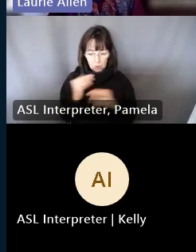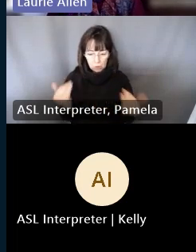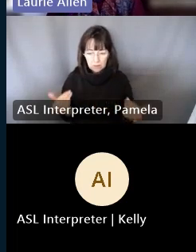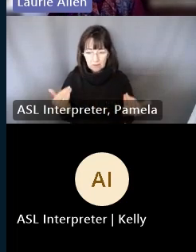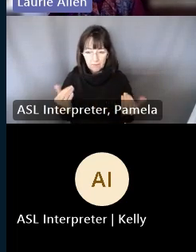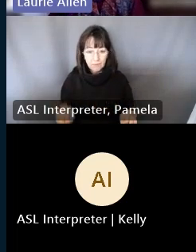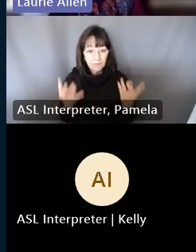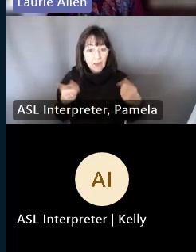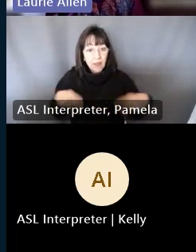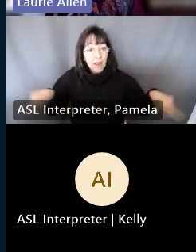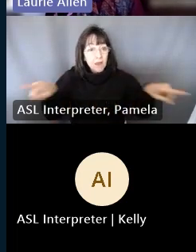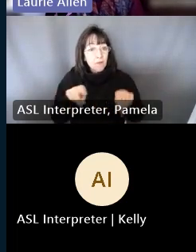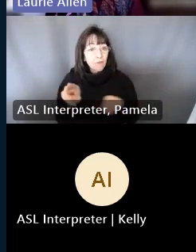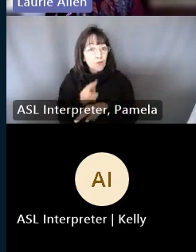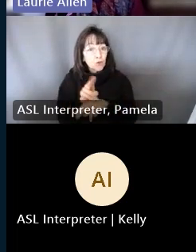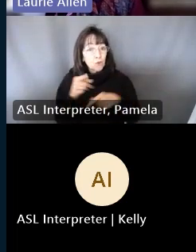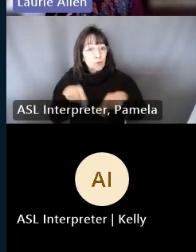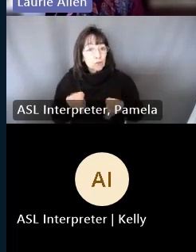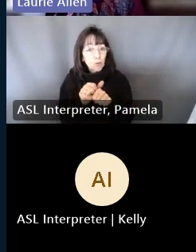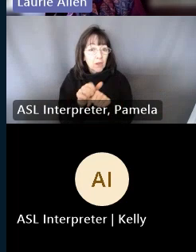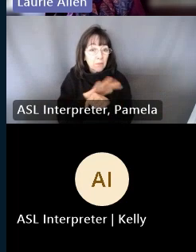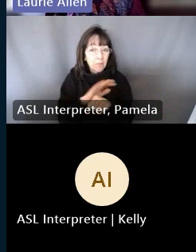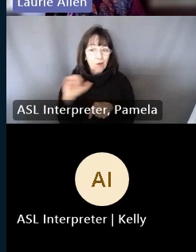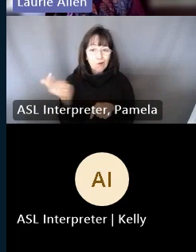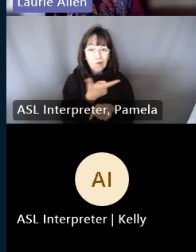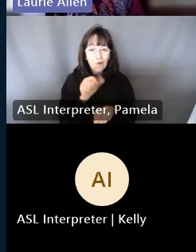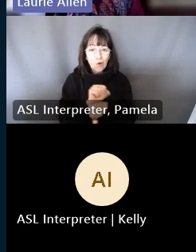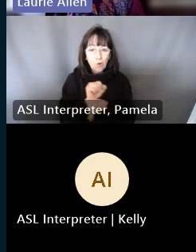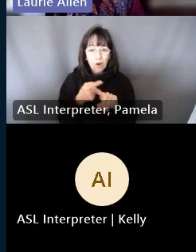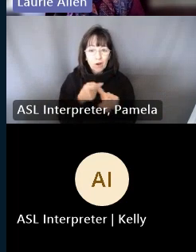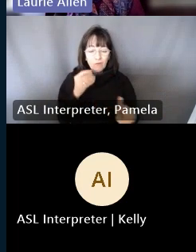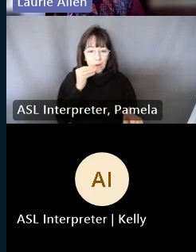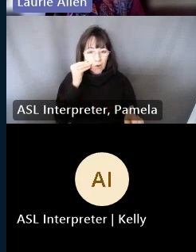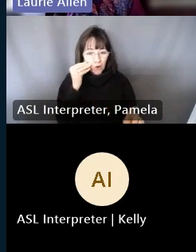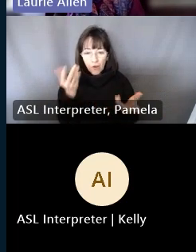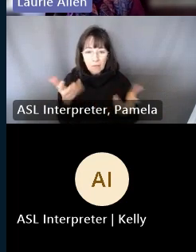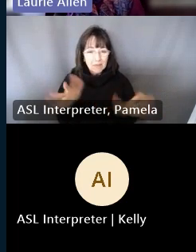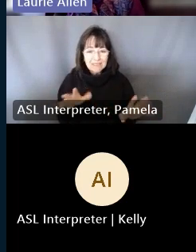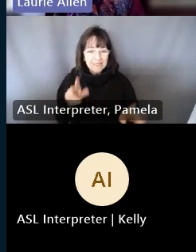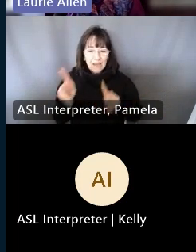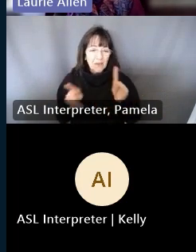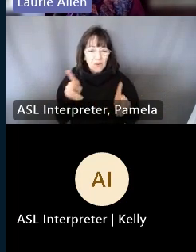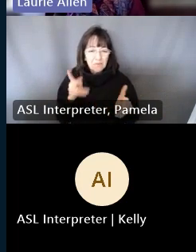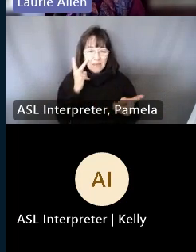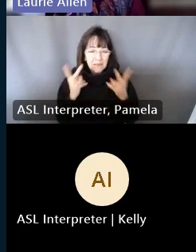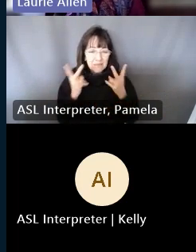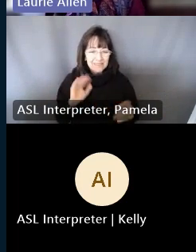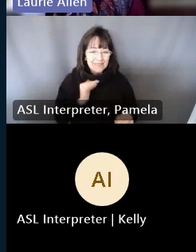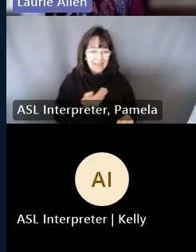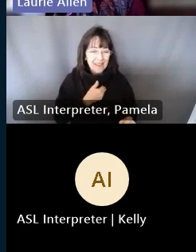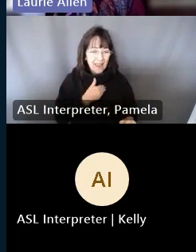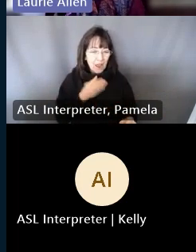Of course, during the pandemic, when we were all working from home and we didn't want people to see how messy our home offices were behind us,